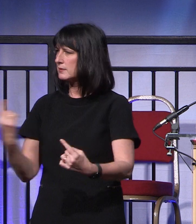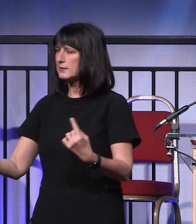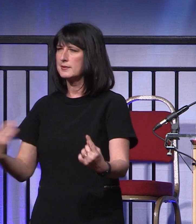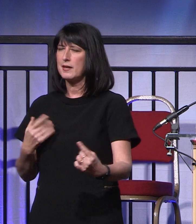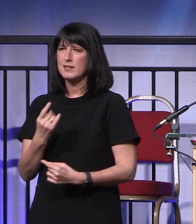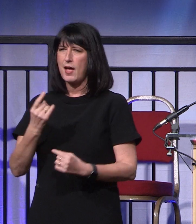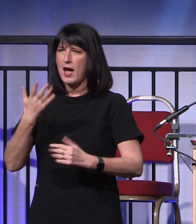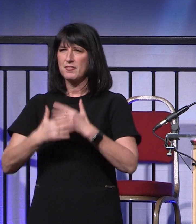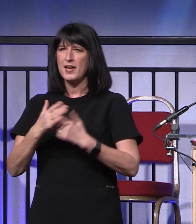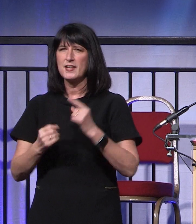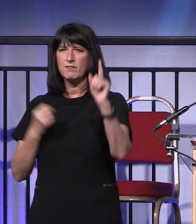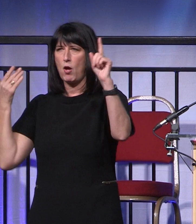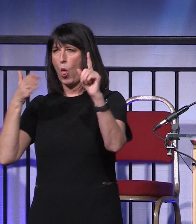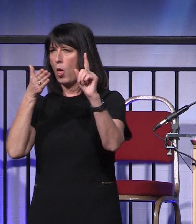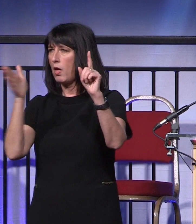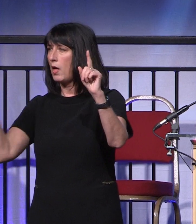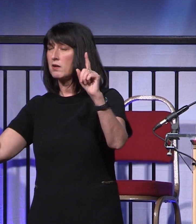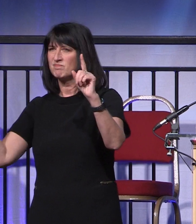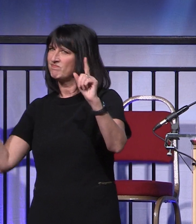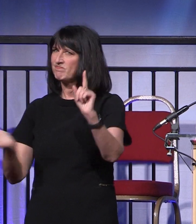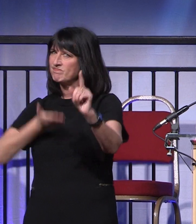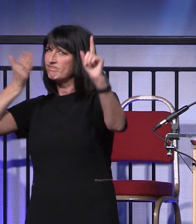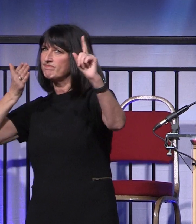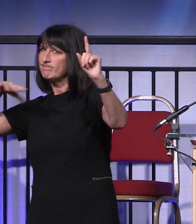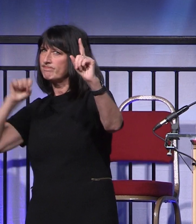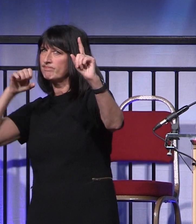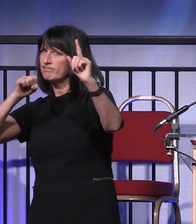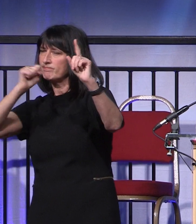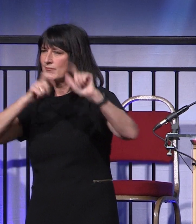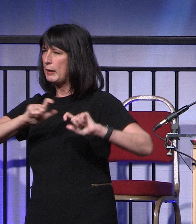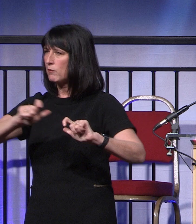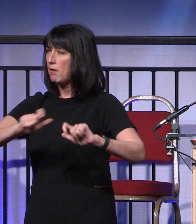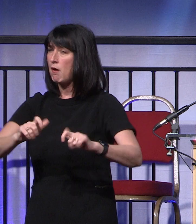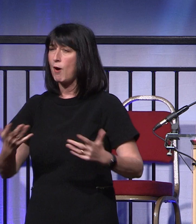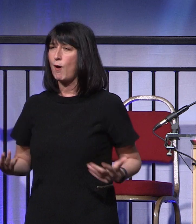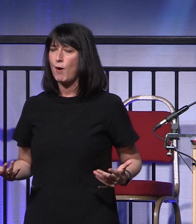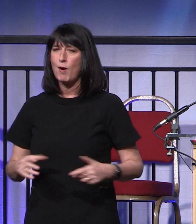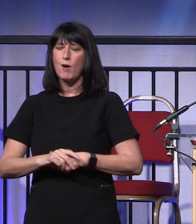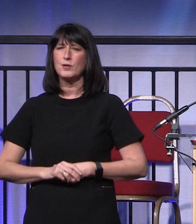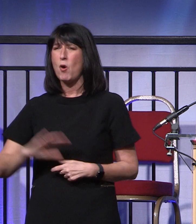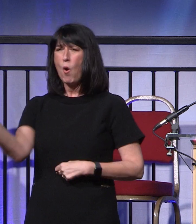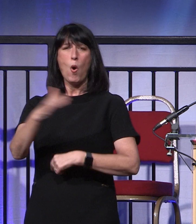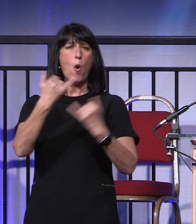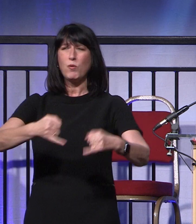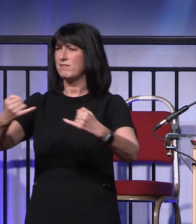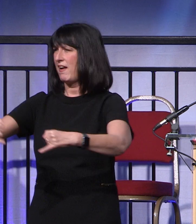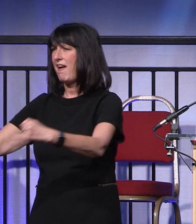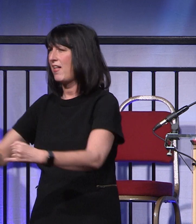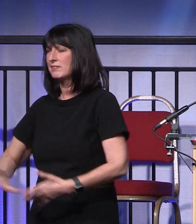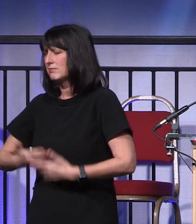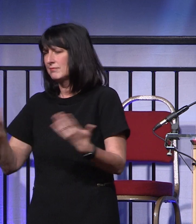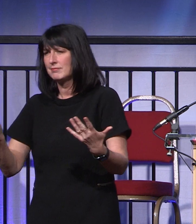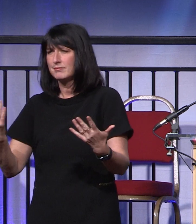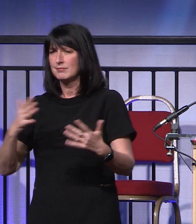success everyone fails at some point so don't be afraid of failure when you hit